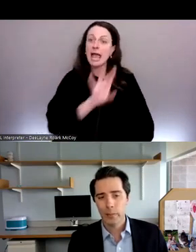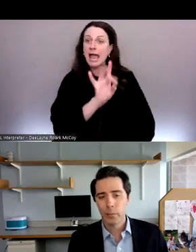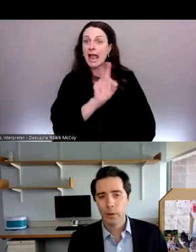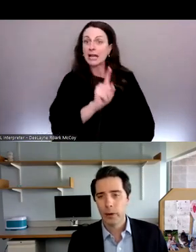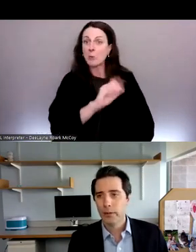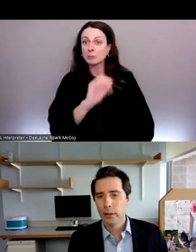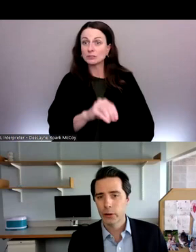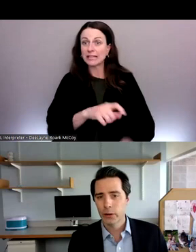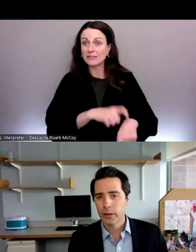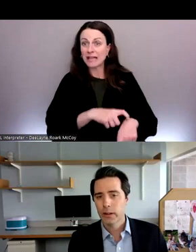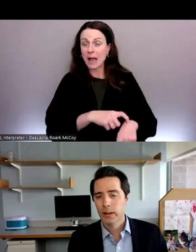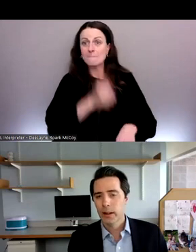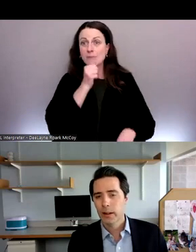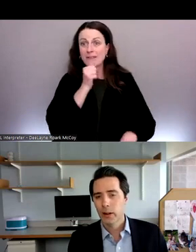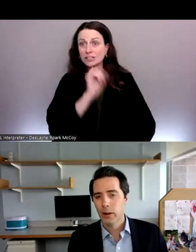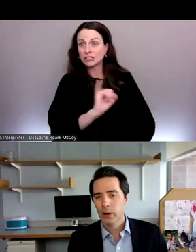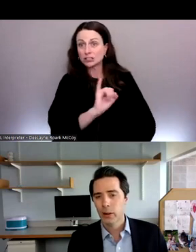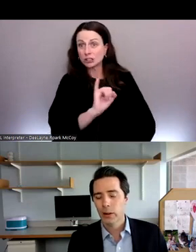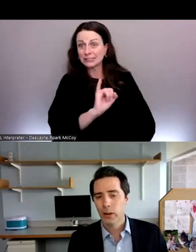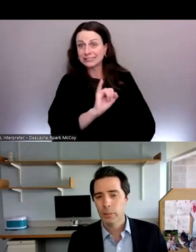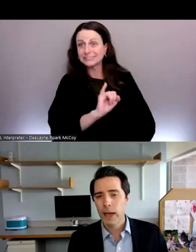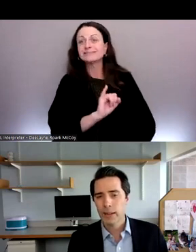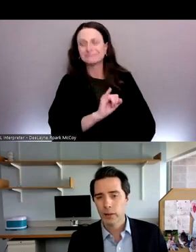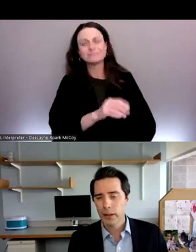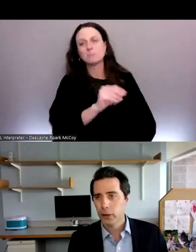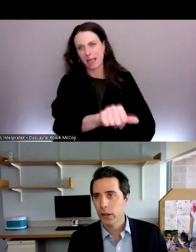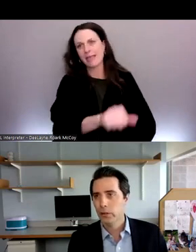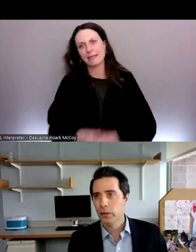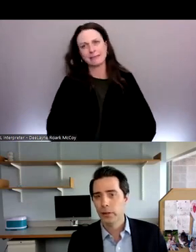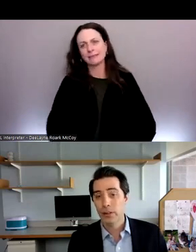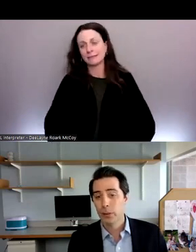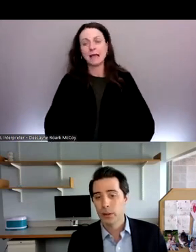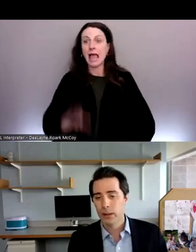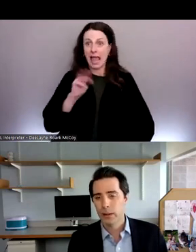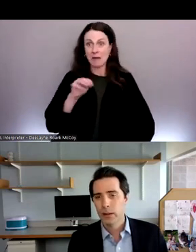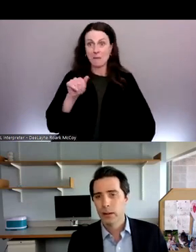time with private insurance and our uh